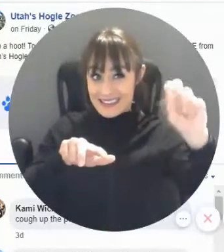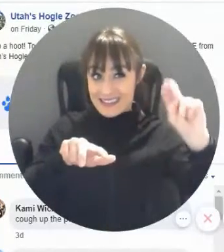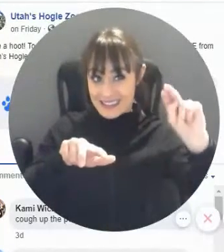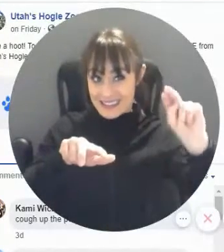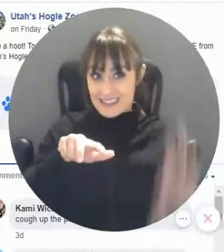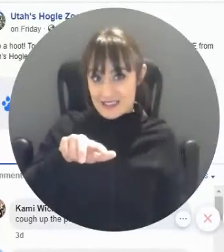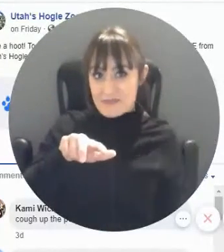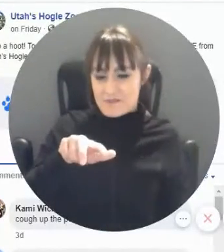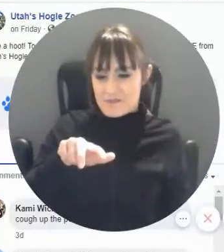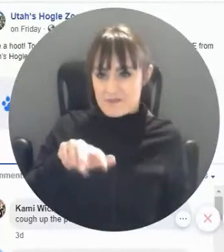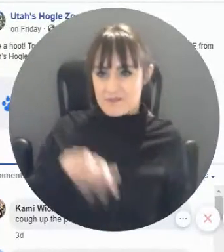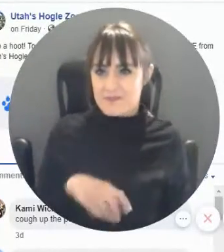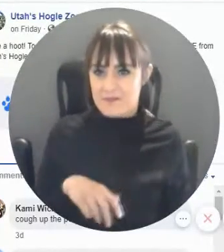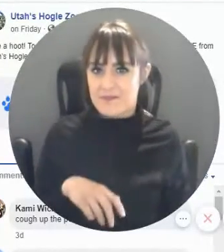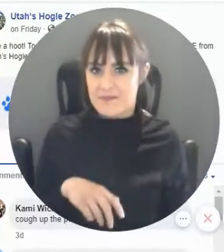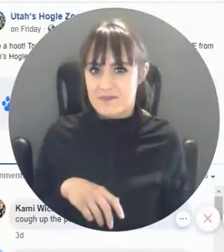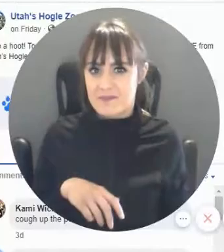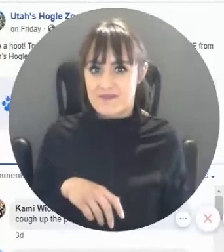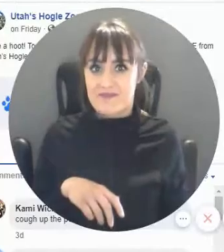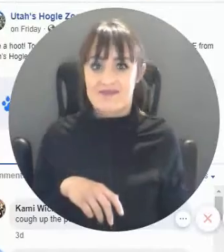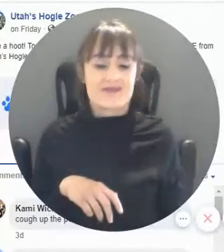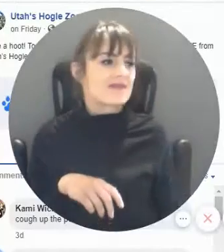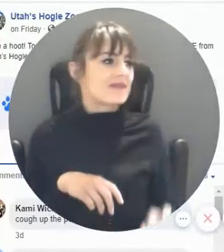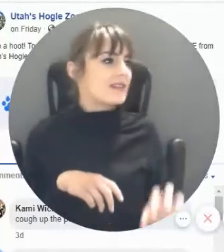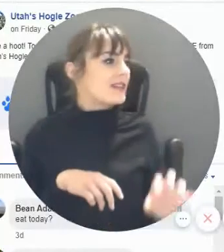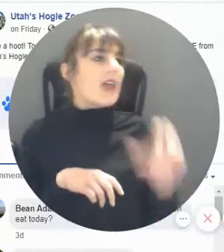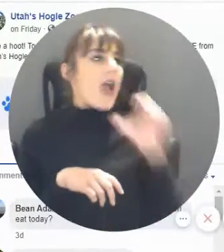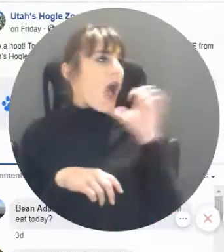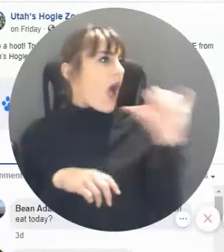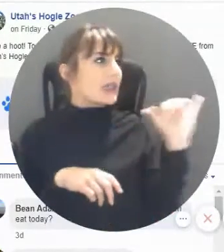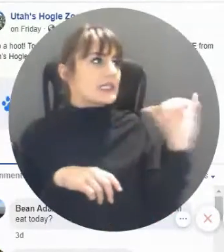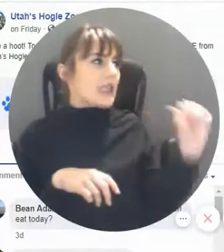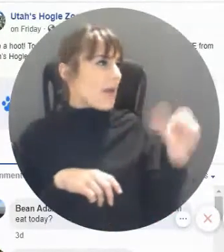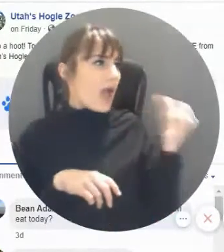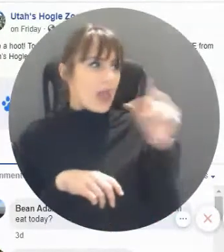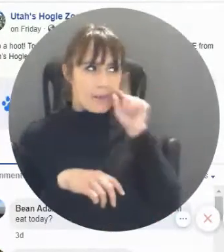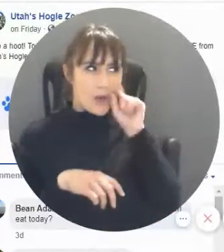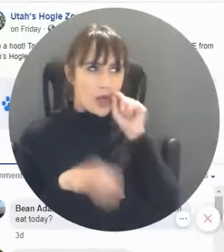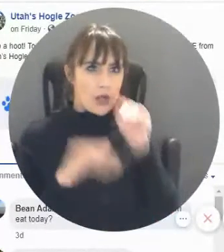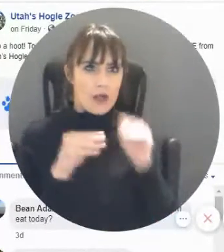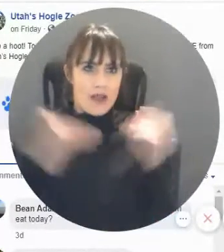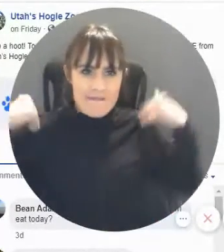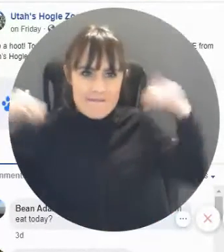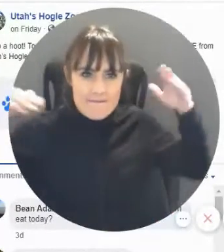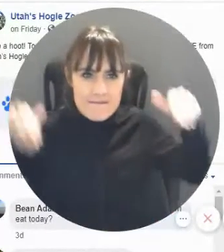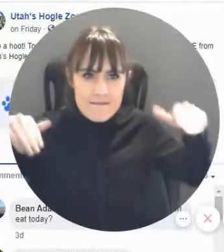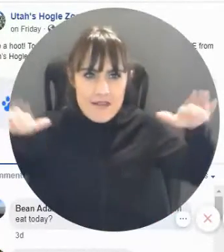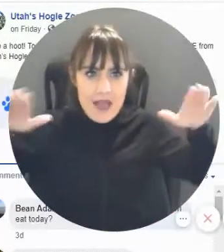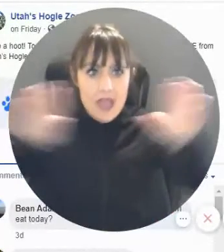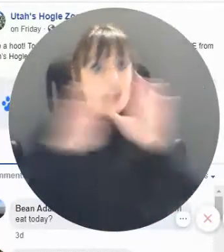Brad: Unlike other birds, they kind of fly silently, right? Autumn: Yeah, they have a silent flight.